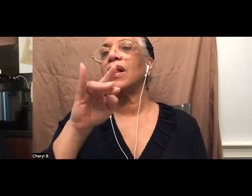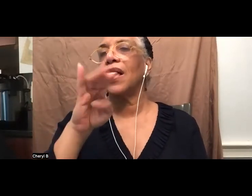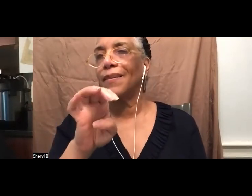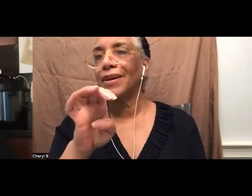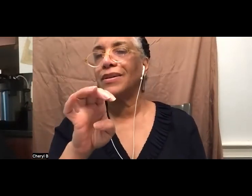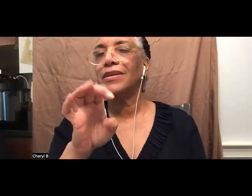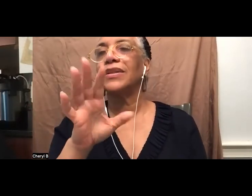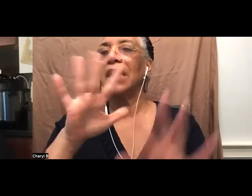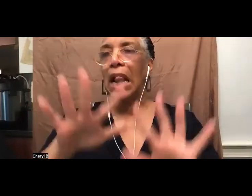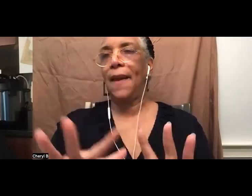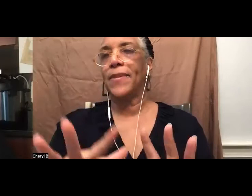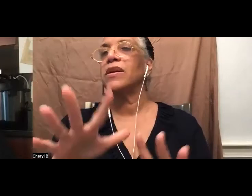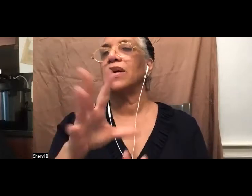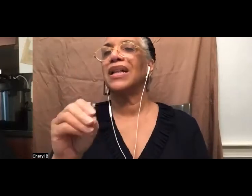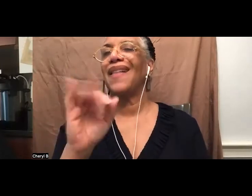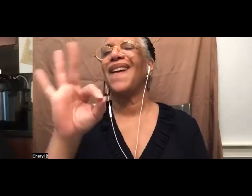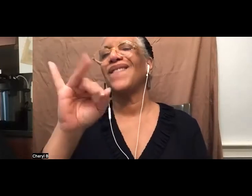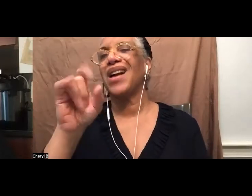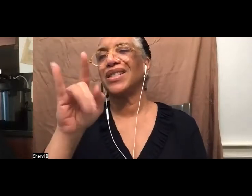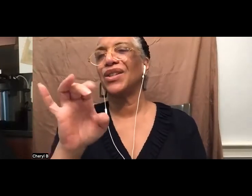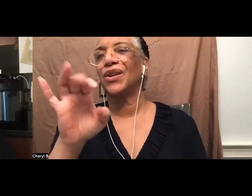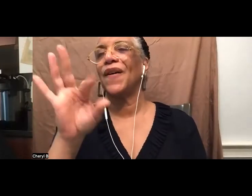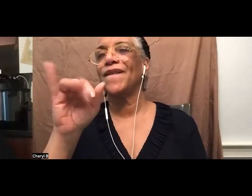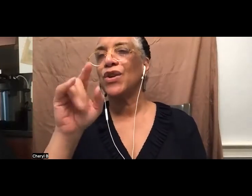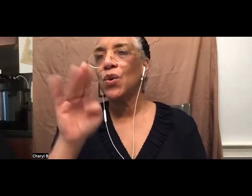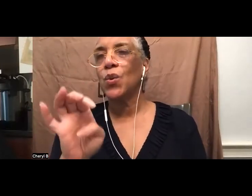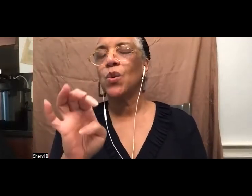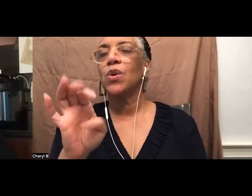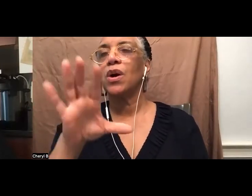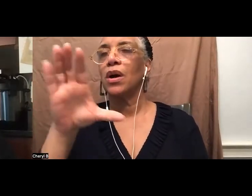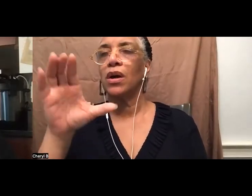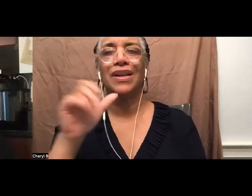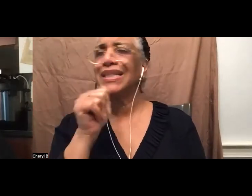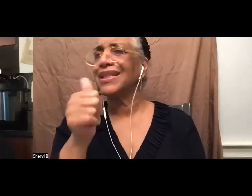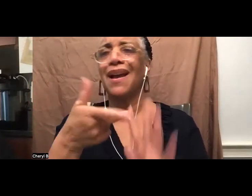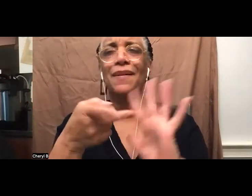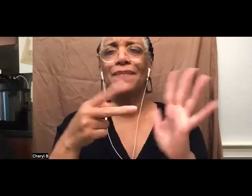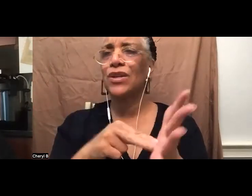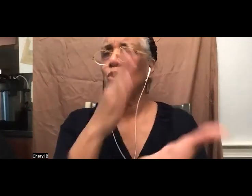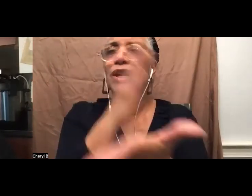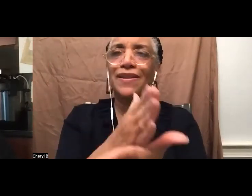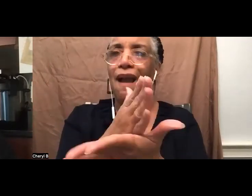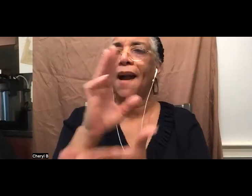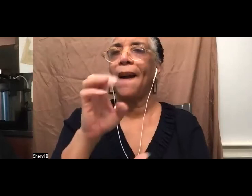Net zero emissions does not mean that you stop your emissions, it just gives you a way to buy out.